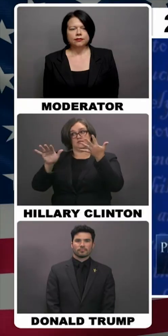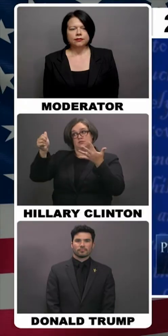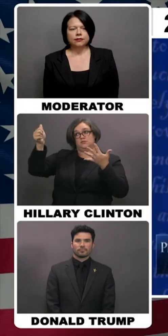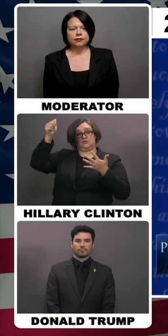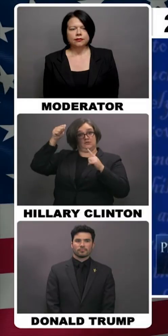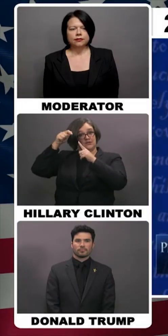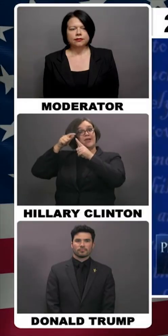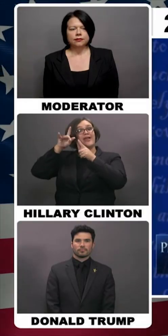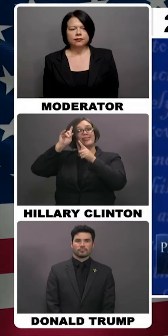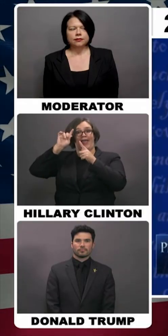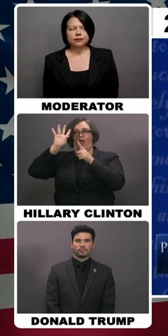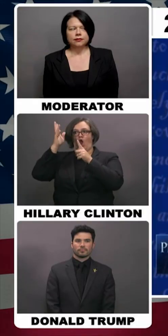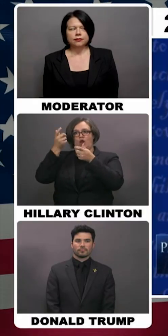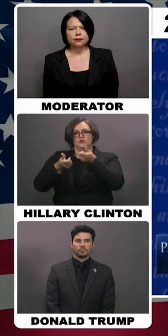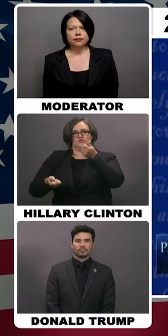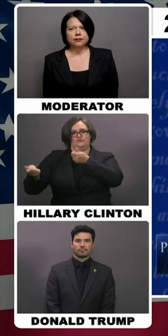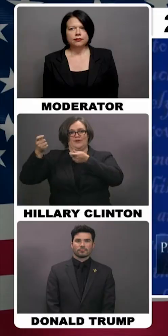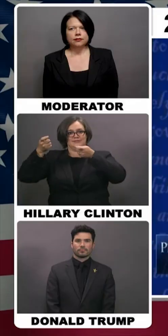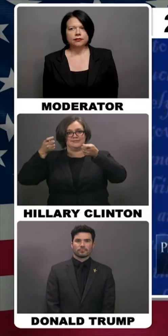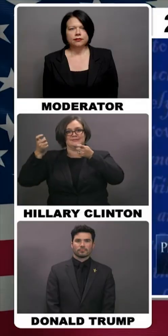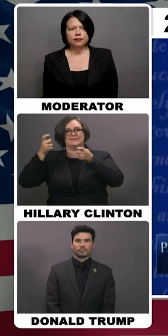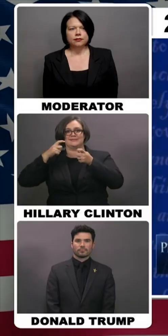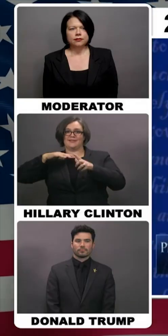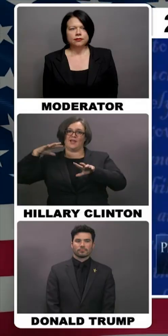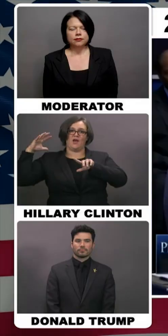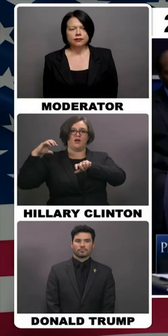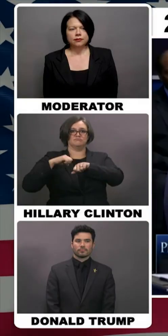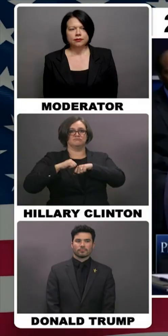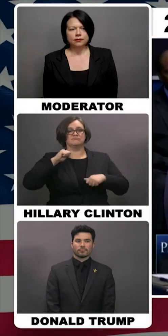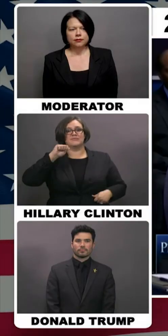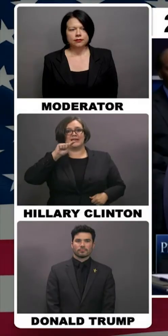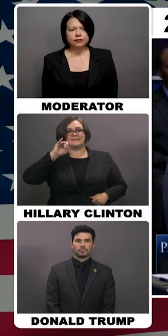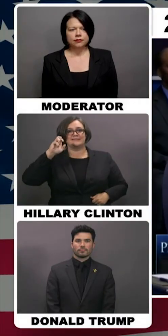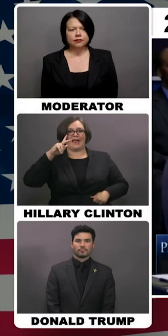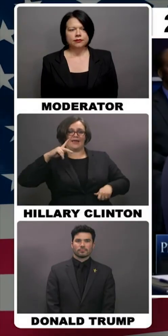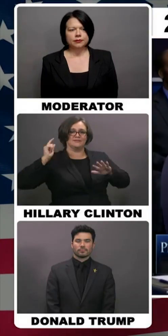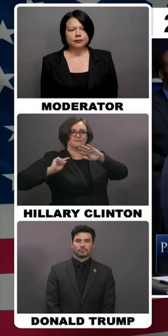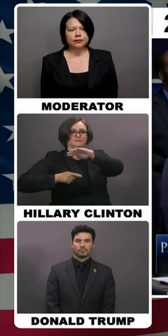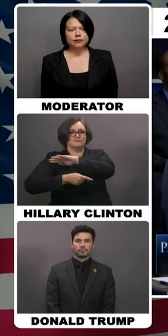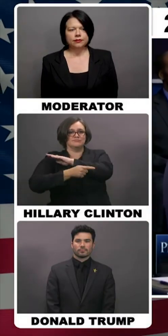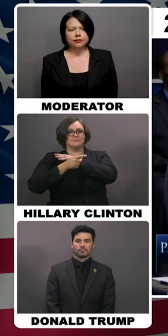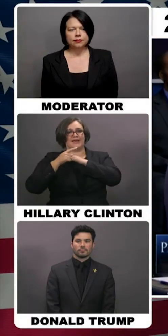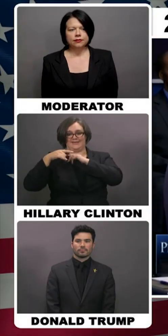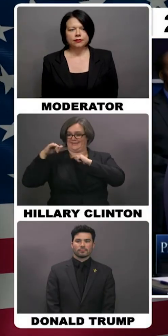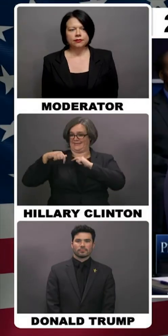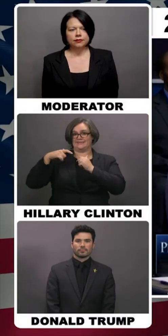the attacks, the hacking on American accounts to influence our election.